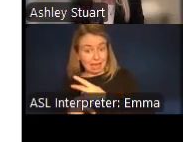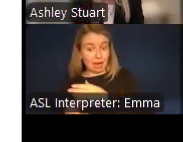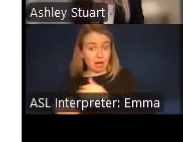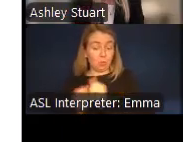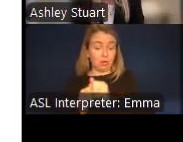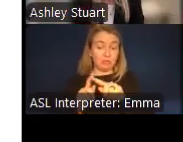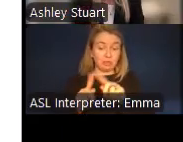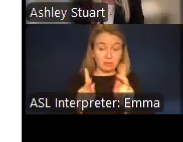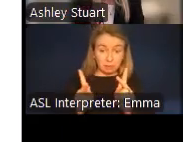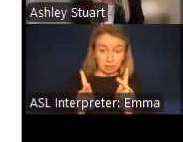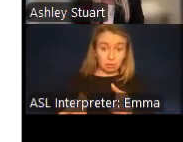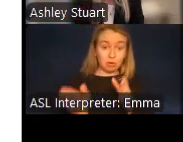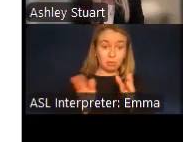they're at home, etc,